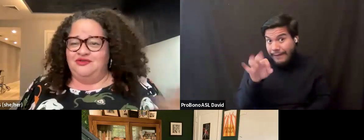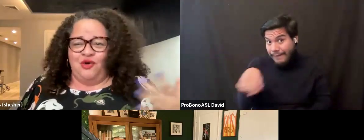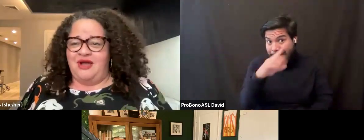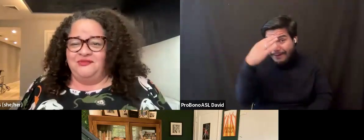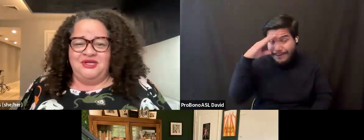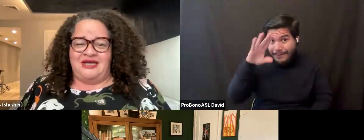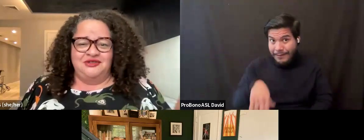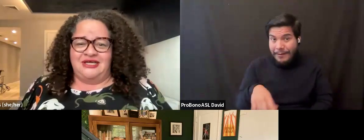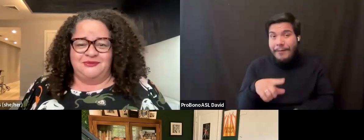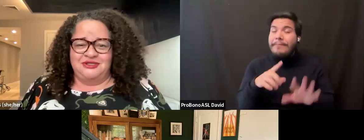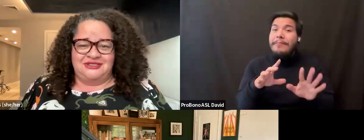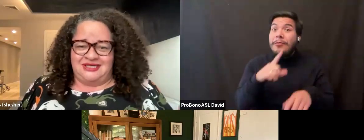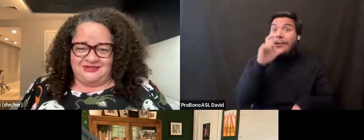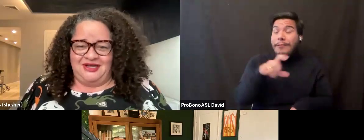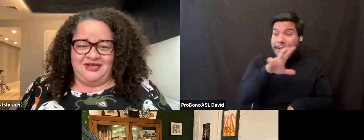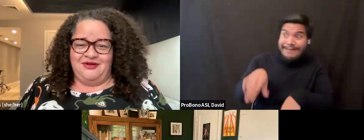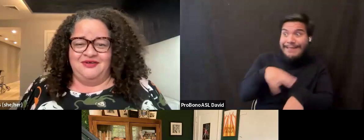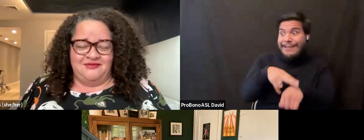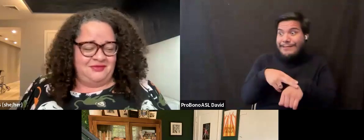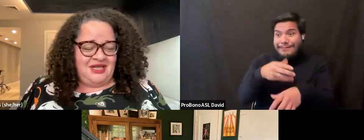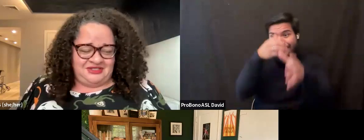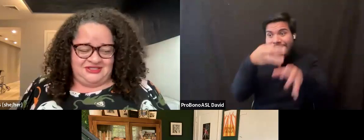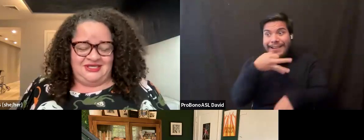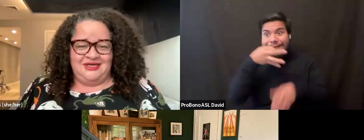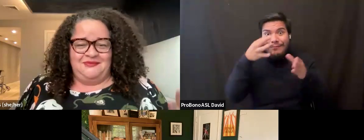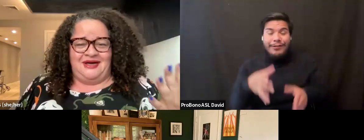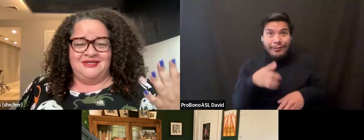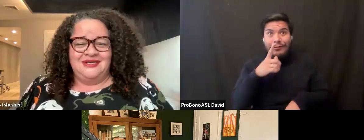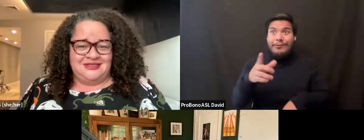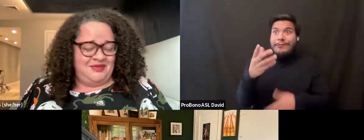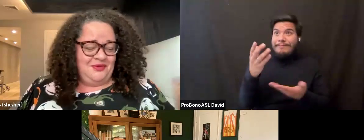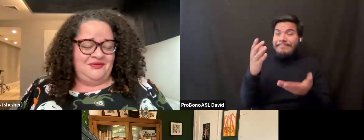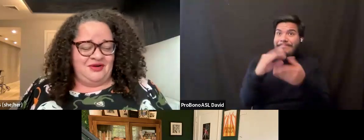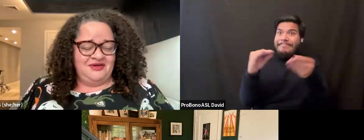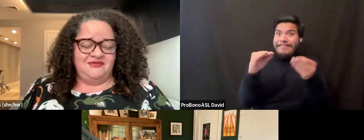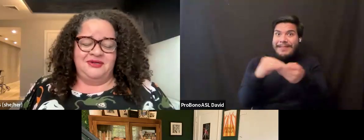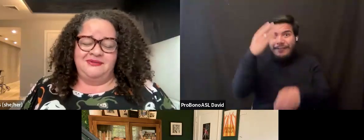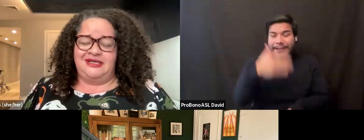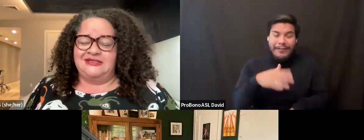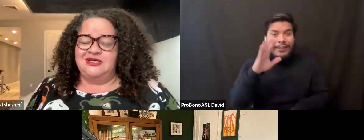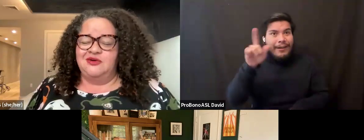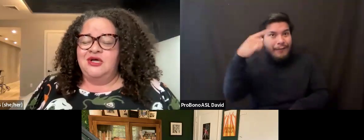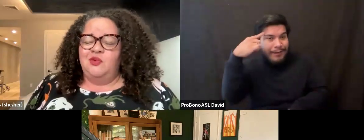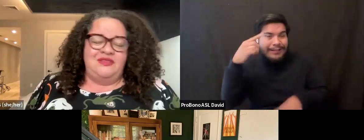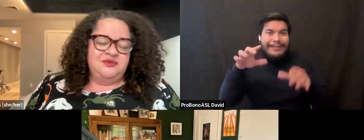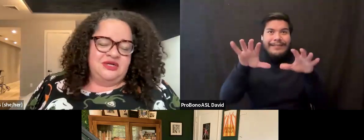you don't have to be a national expert to testify in front of a government agency about something or in front of a government committee. And so when this